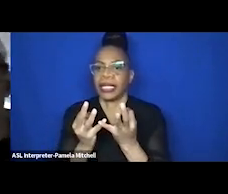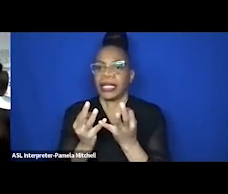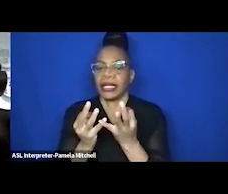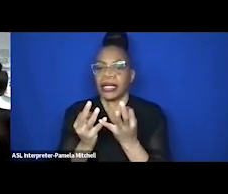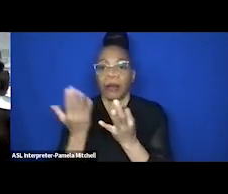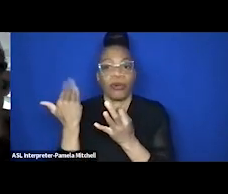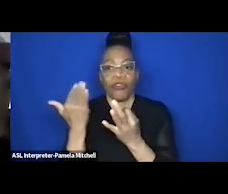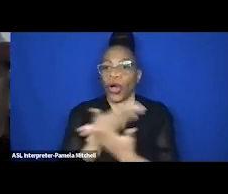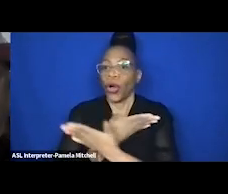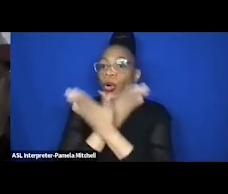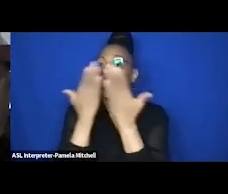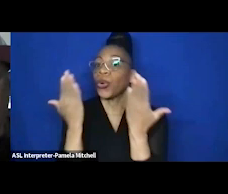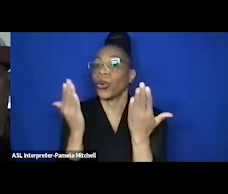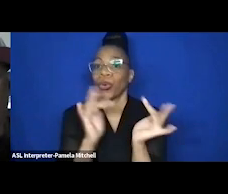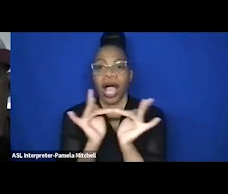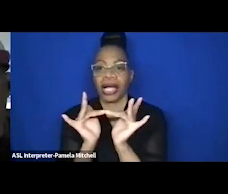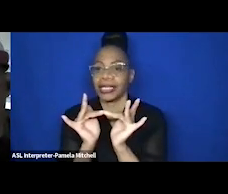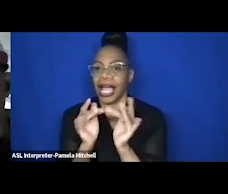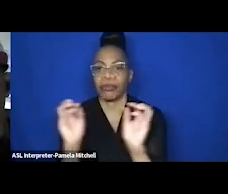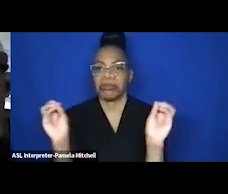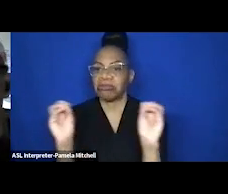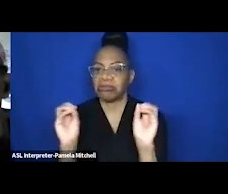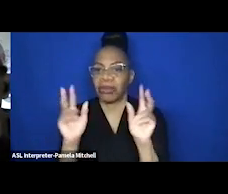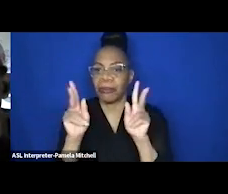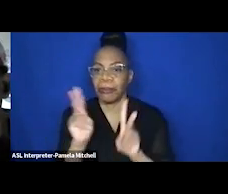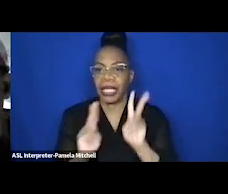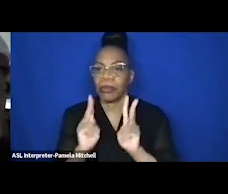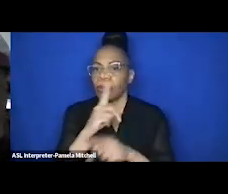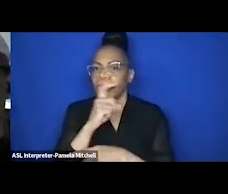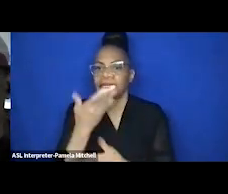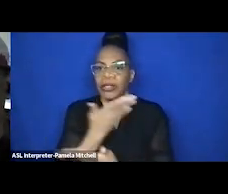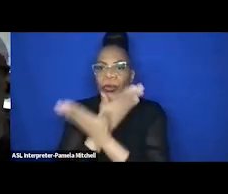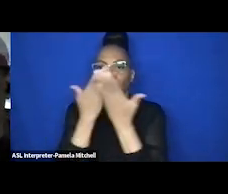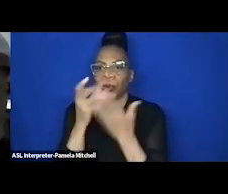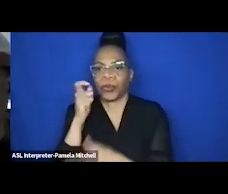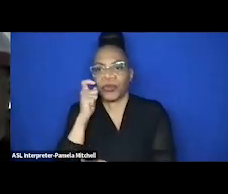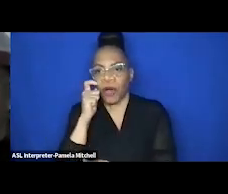with nobody because I was homeless. But now, thanks the place in my life. I have clean clothes.